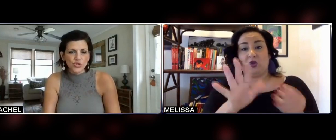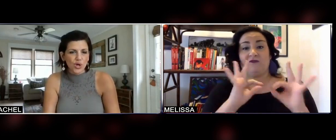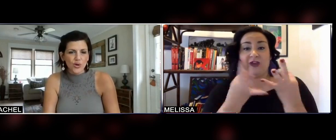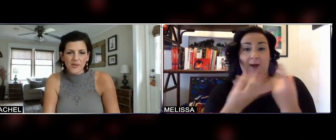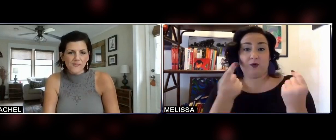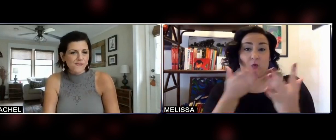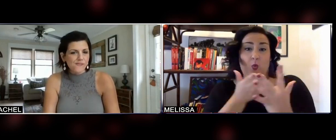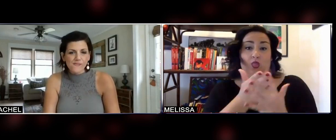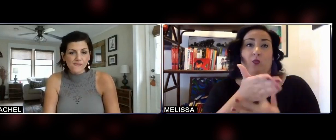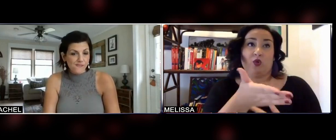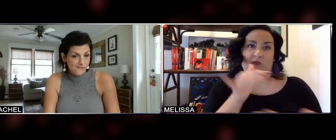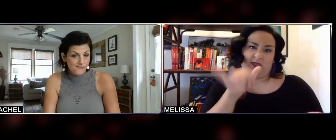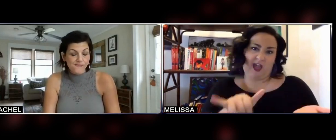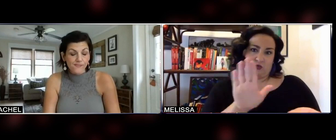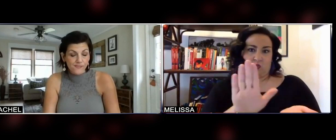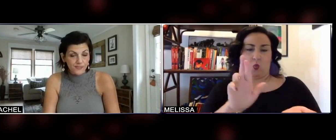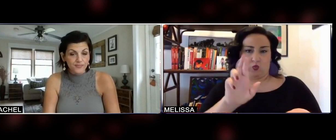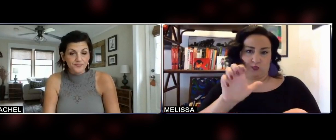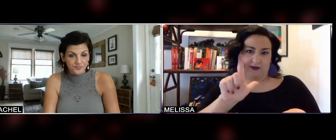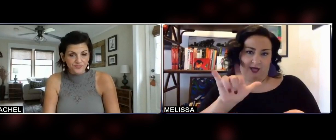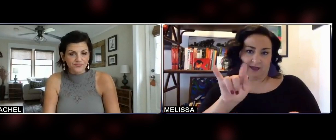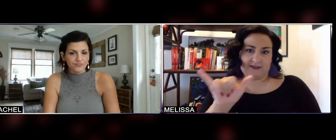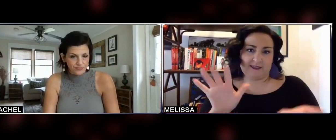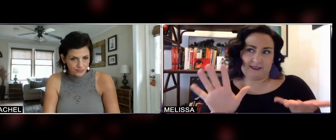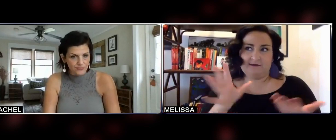What your family has gone through is your reality